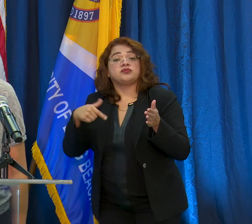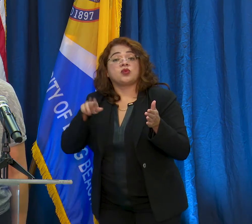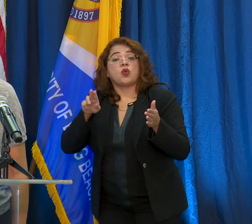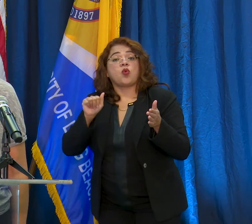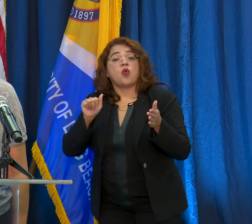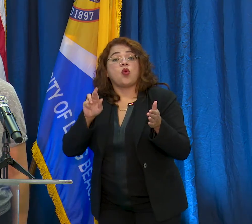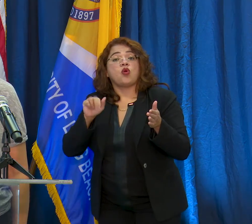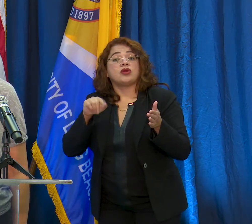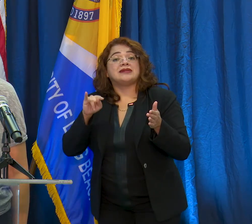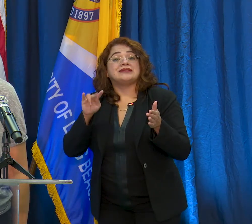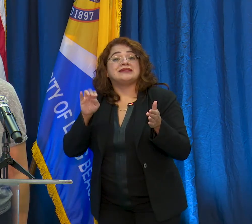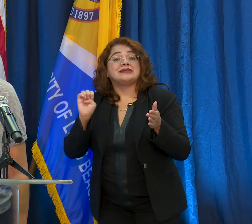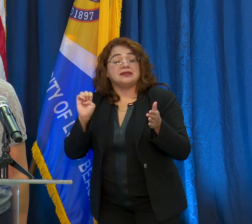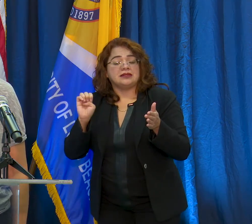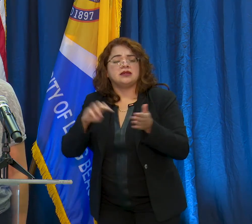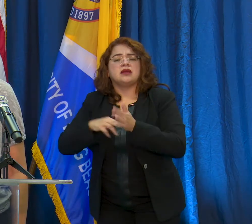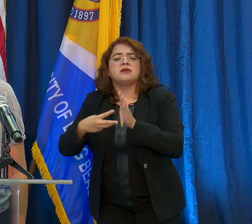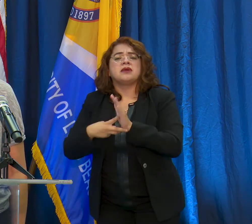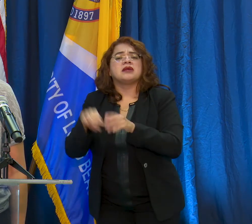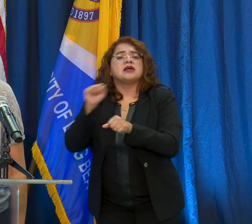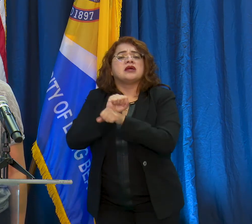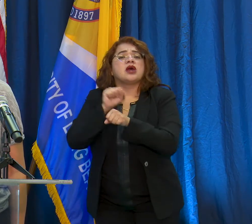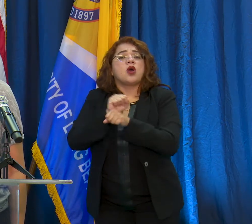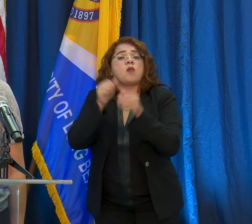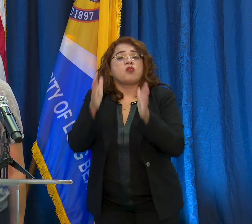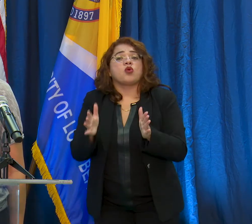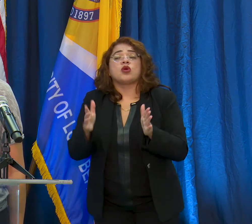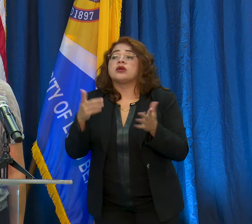employers should also not require a negative test